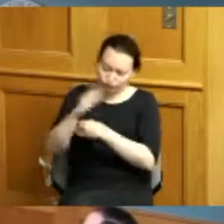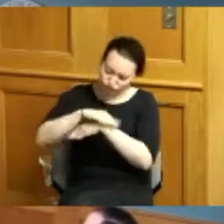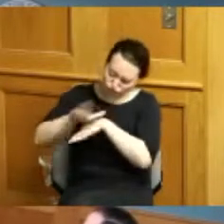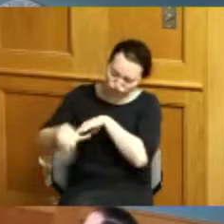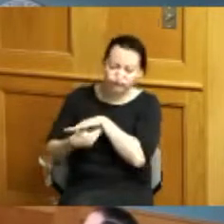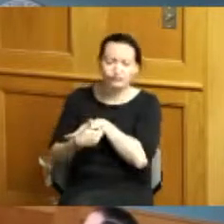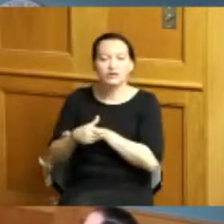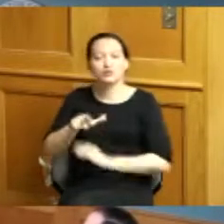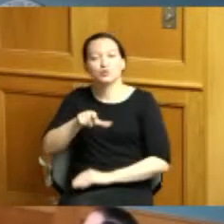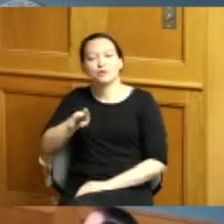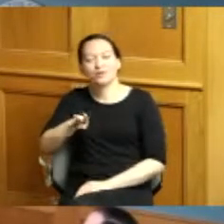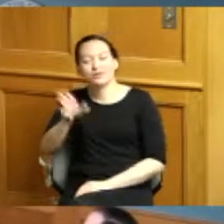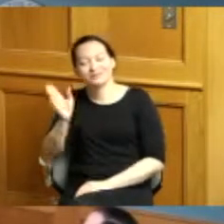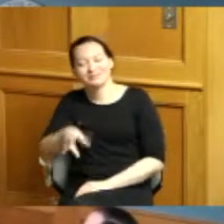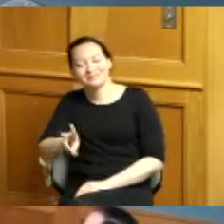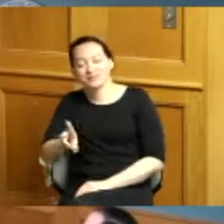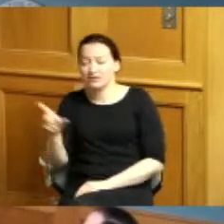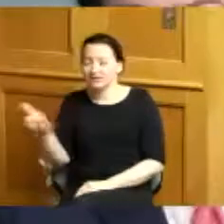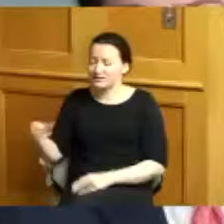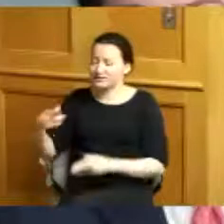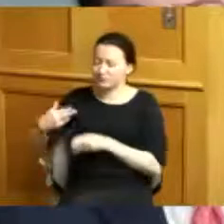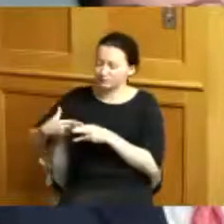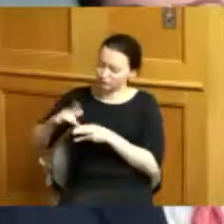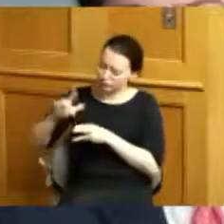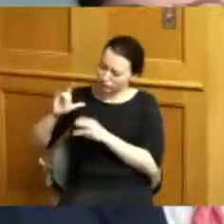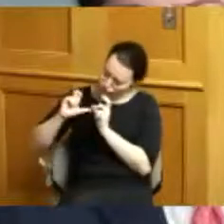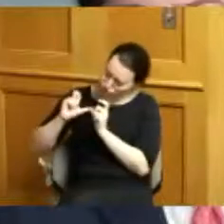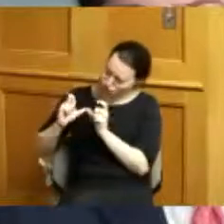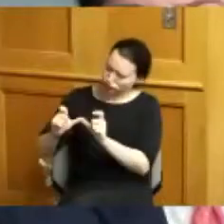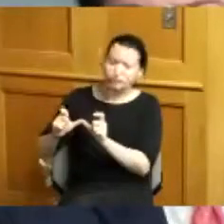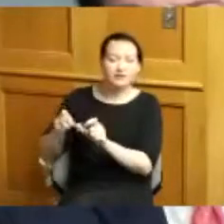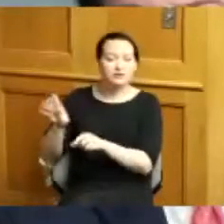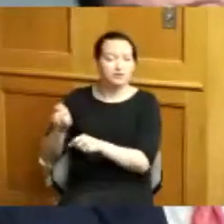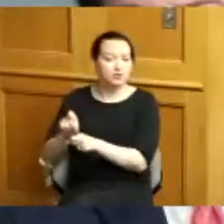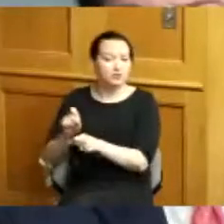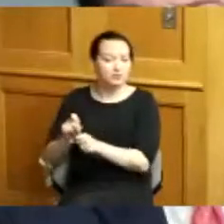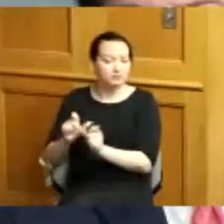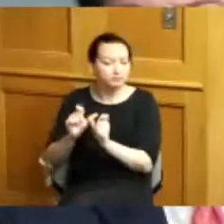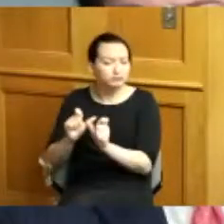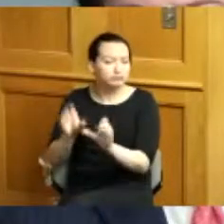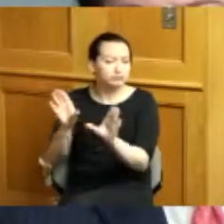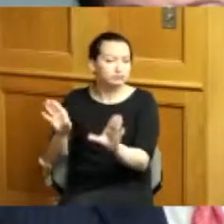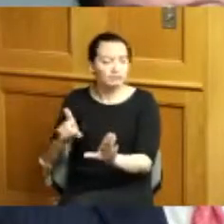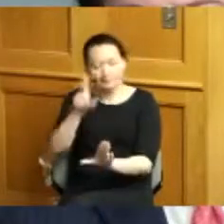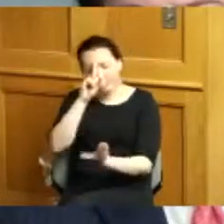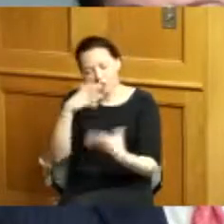Legacy as we have all said today will live on in his great work with mental health so I'm I'm